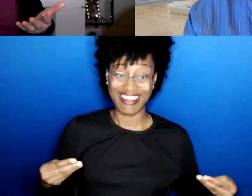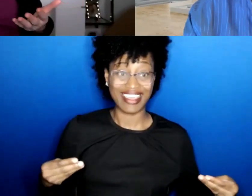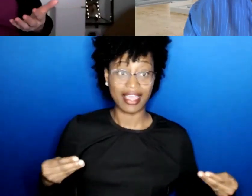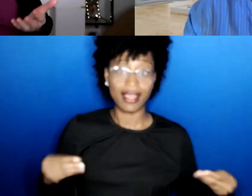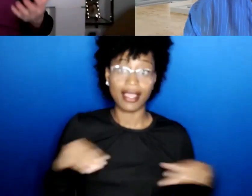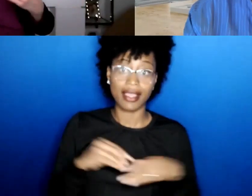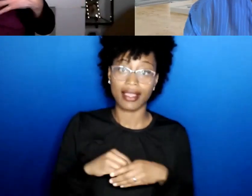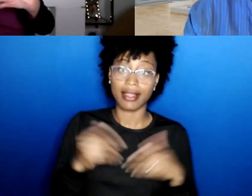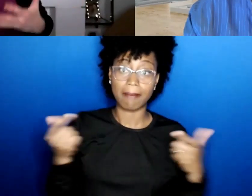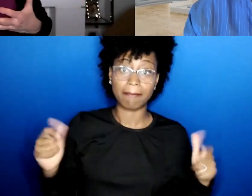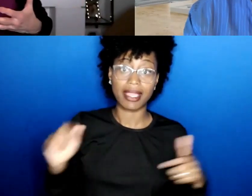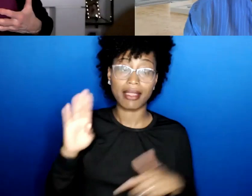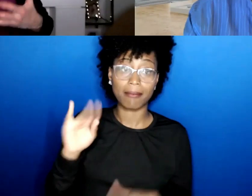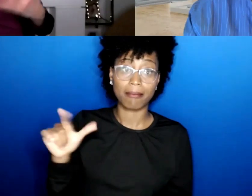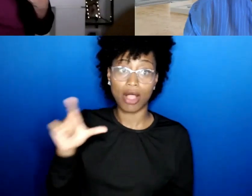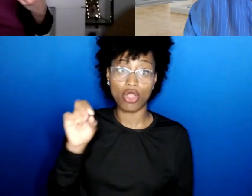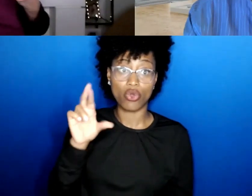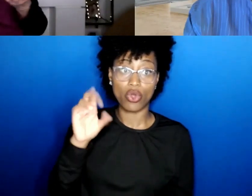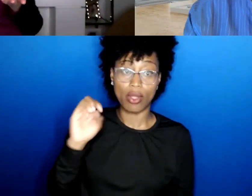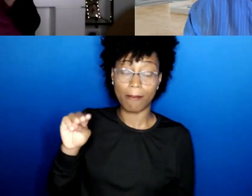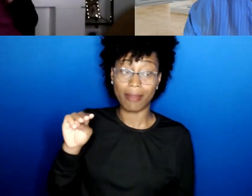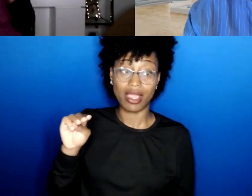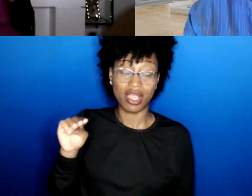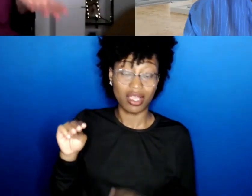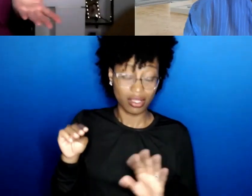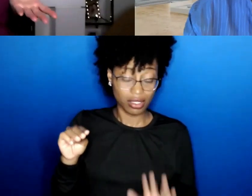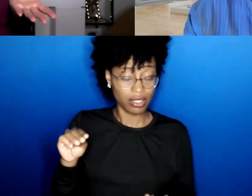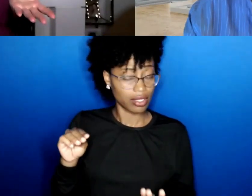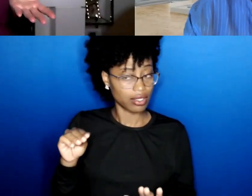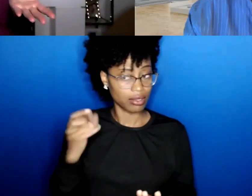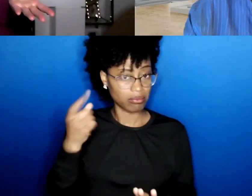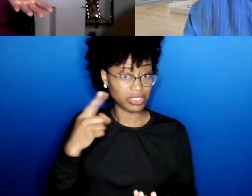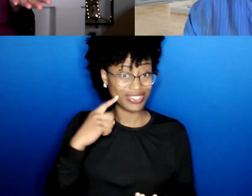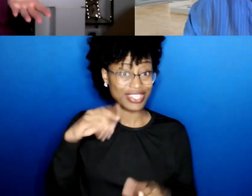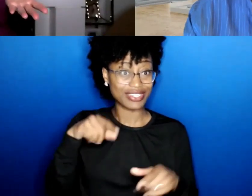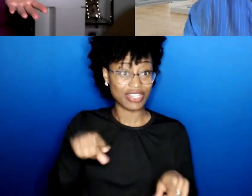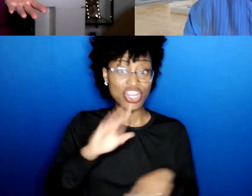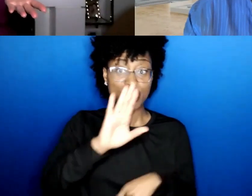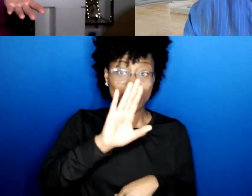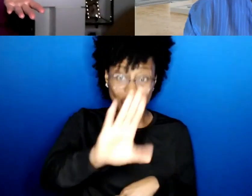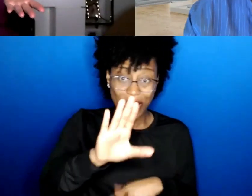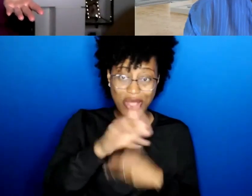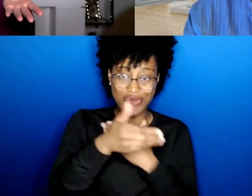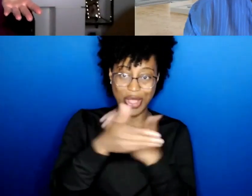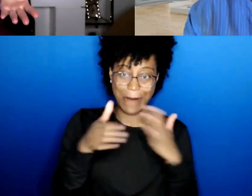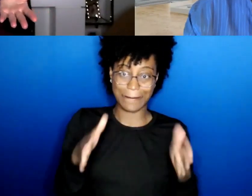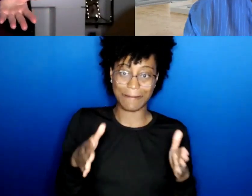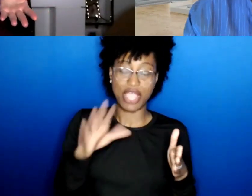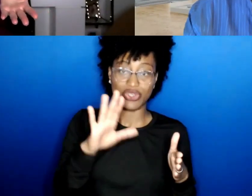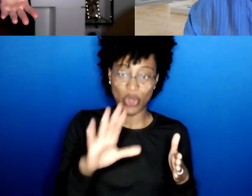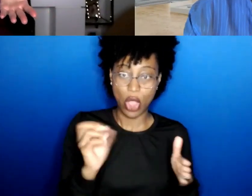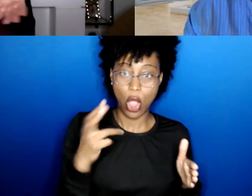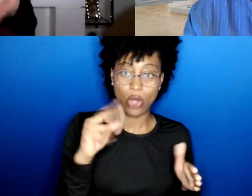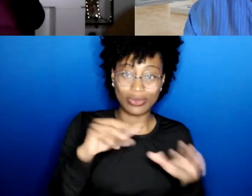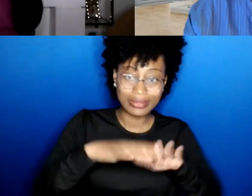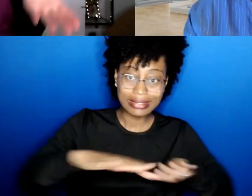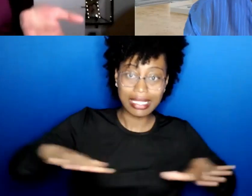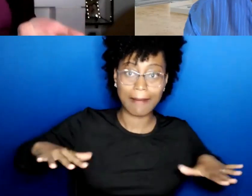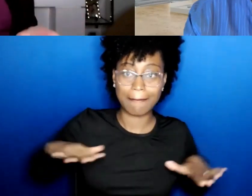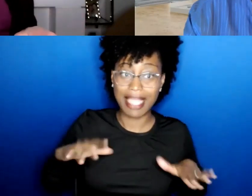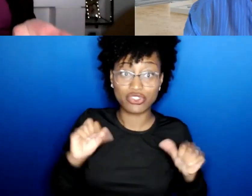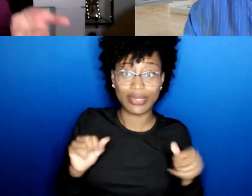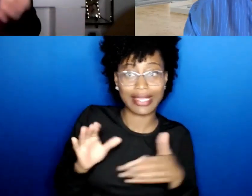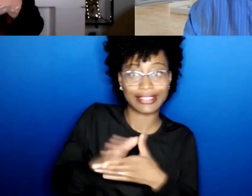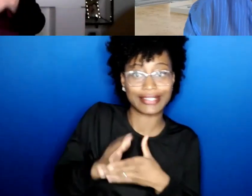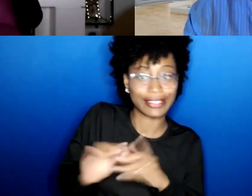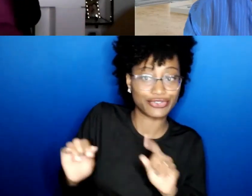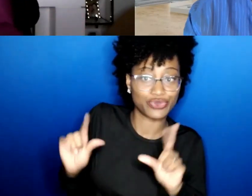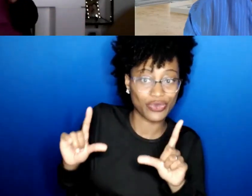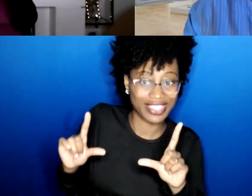06:26:05 In a platform, you will be in your room and you can share screen with whatever